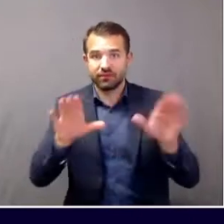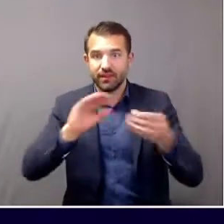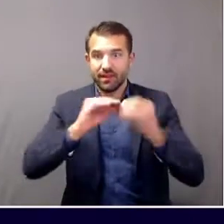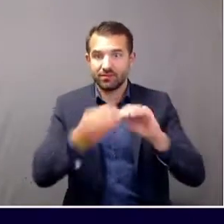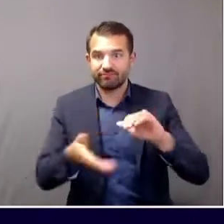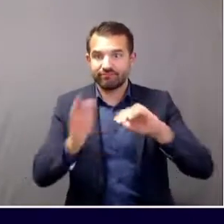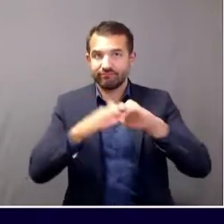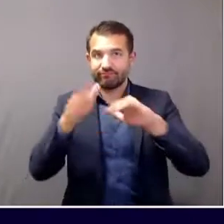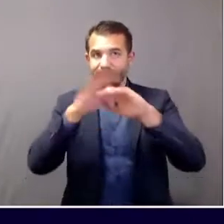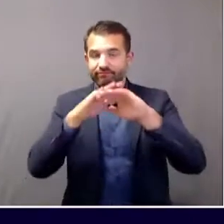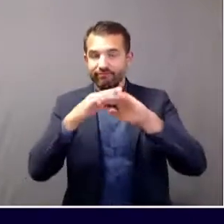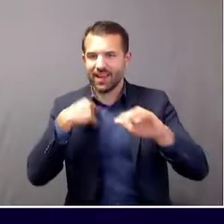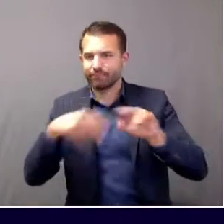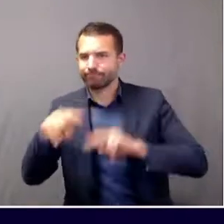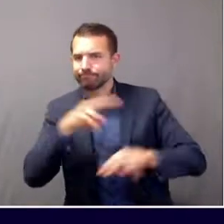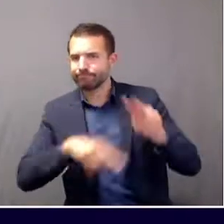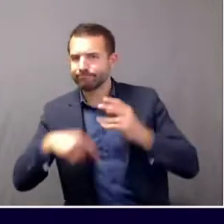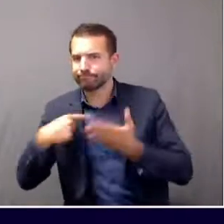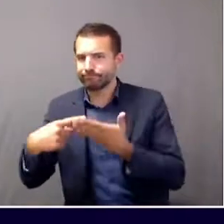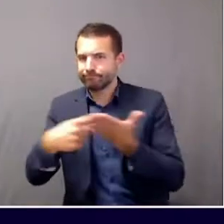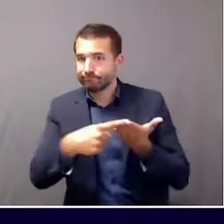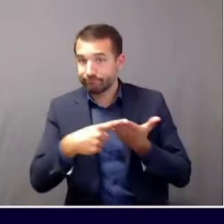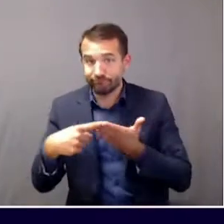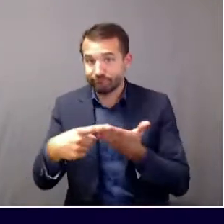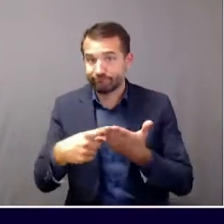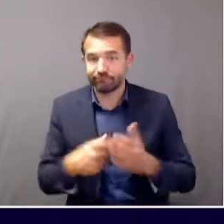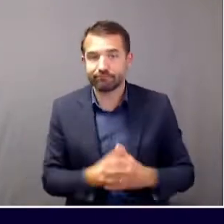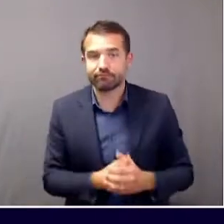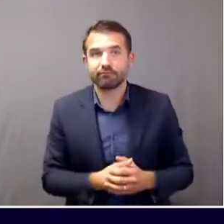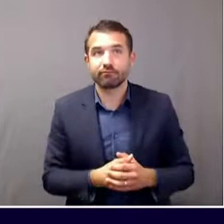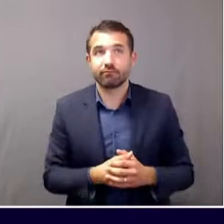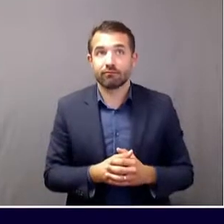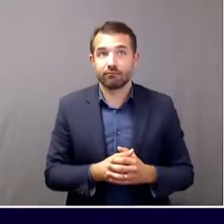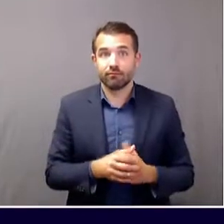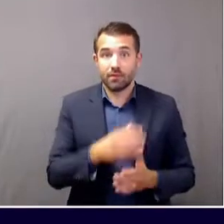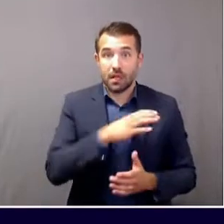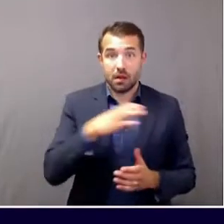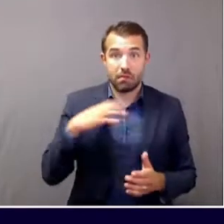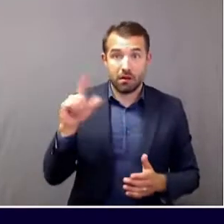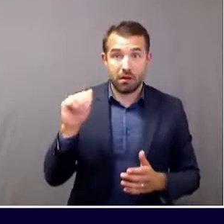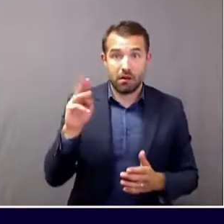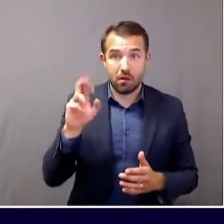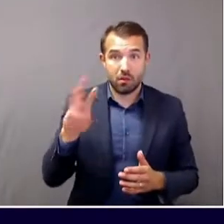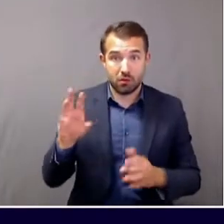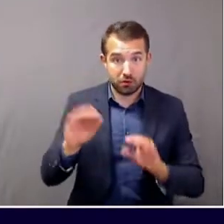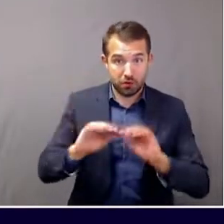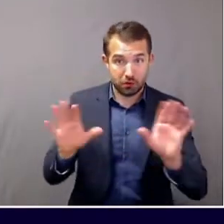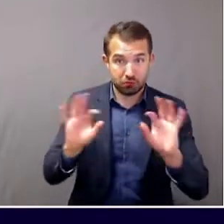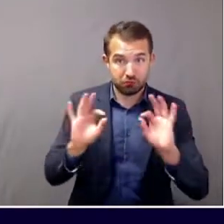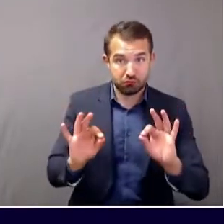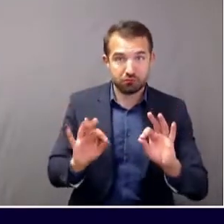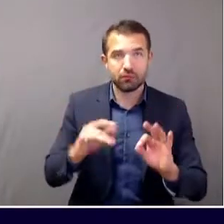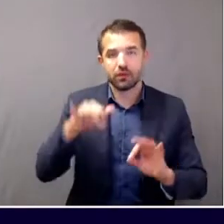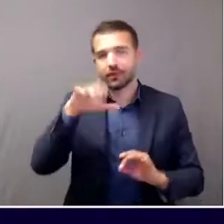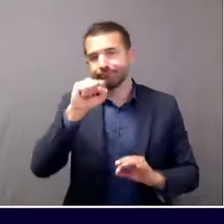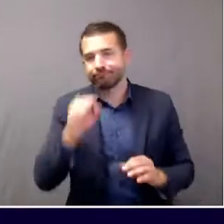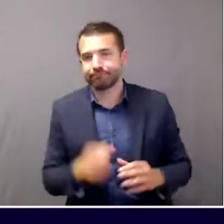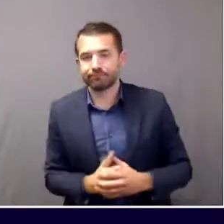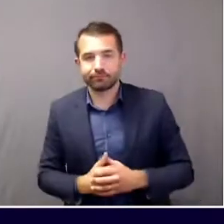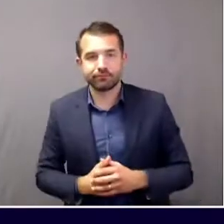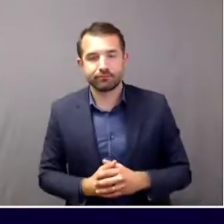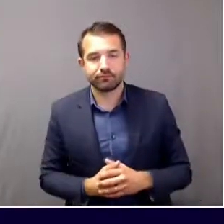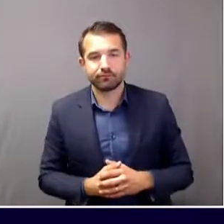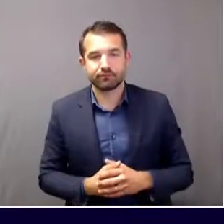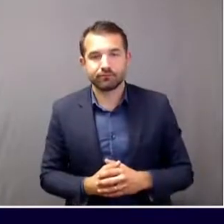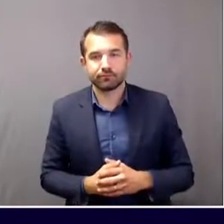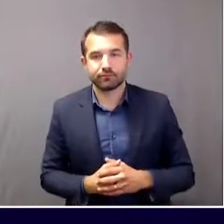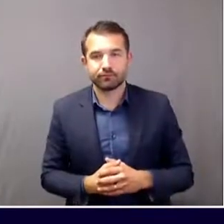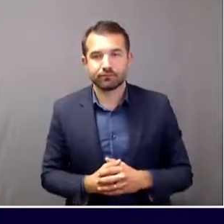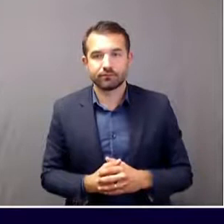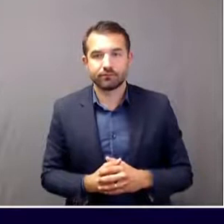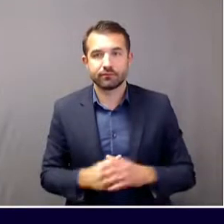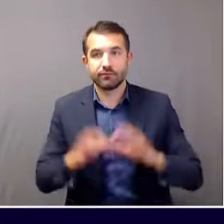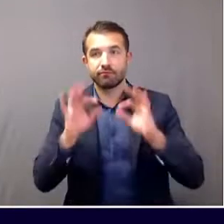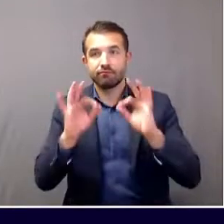I heard is that we're with you